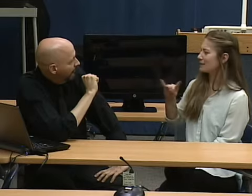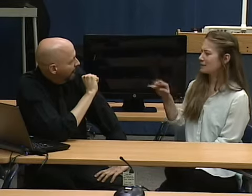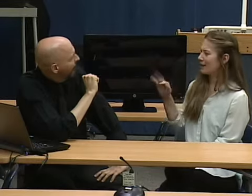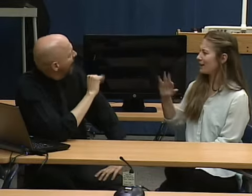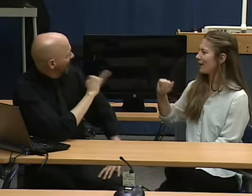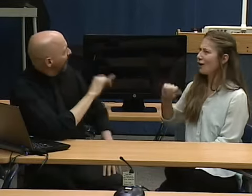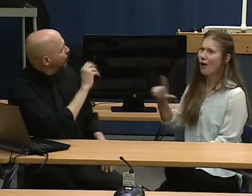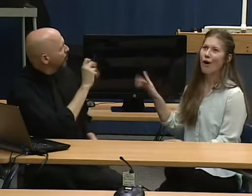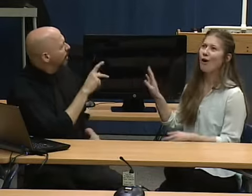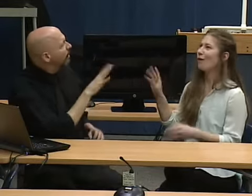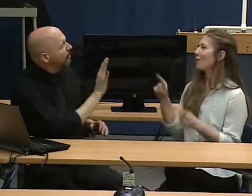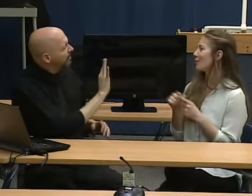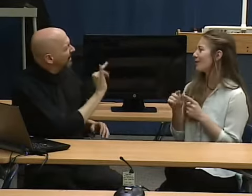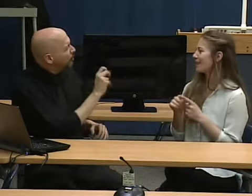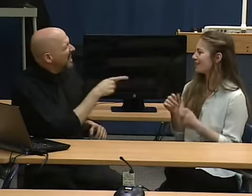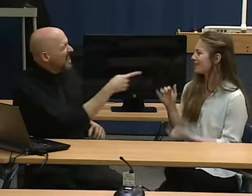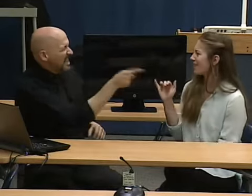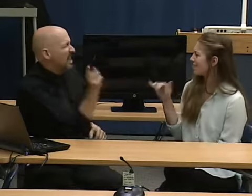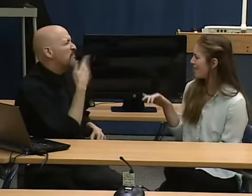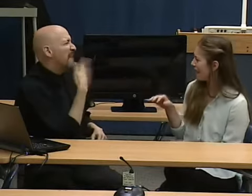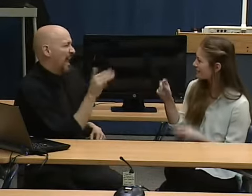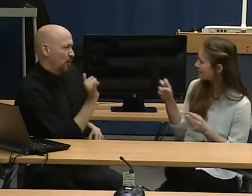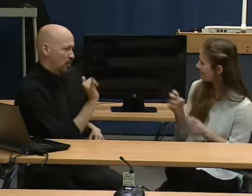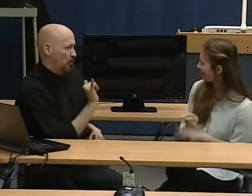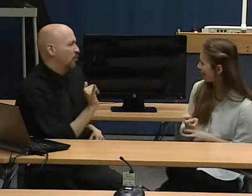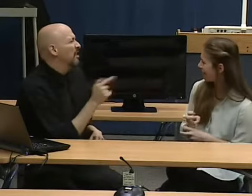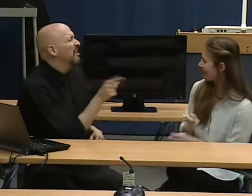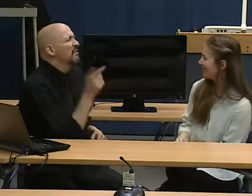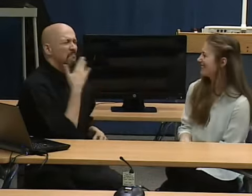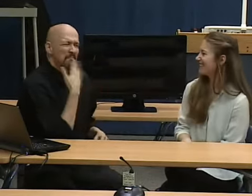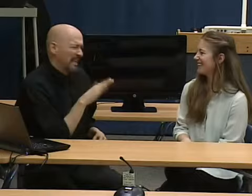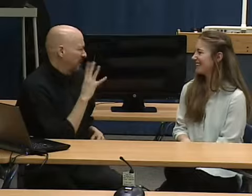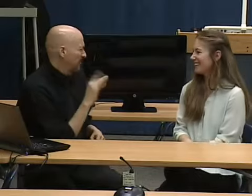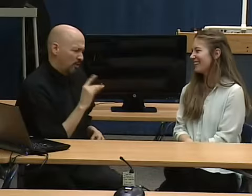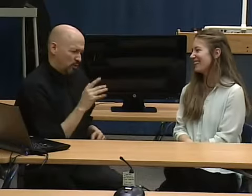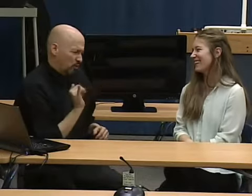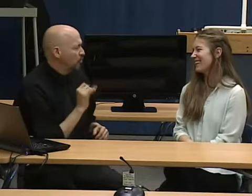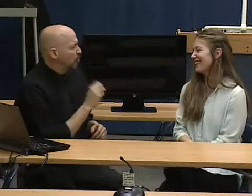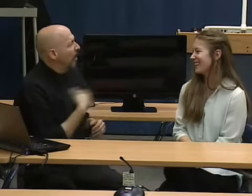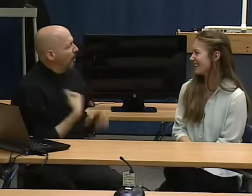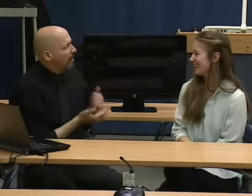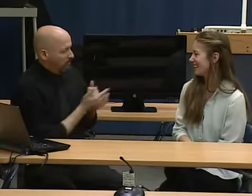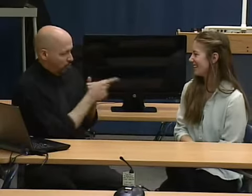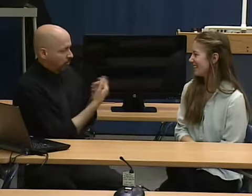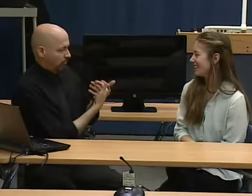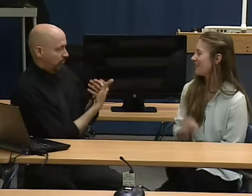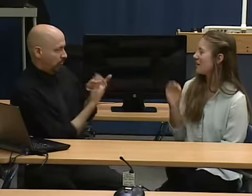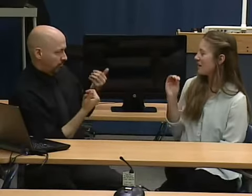I badly spelled the whole word! It's ok. They were bad, too. You all are bad spellers. I'll help you. We'll separate it into parts.